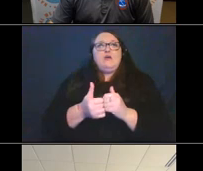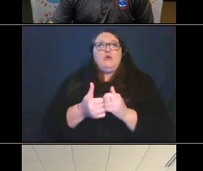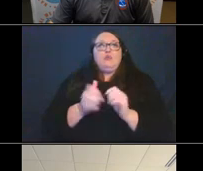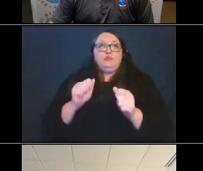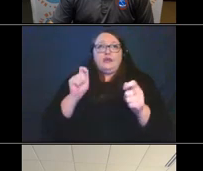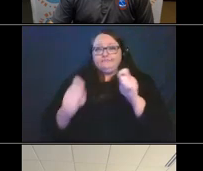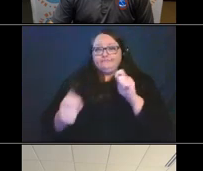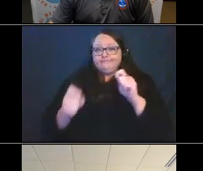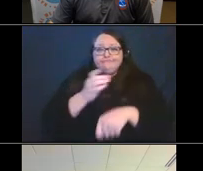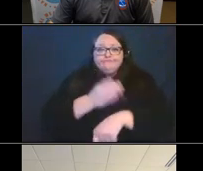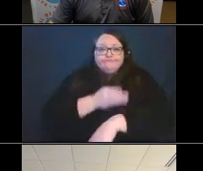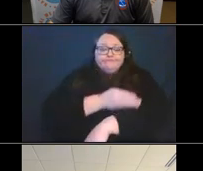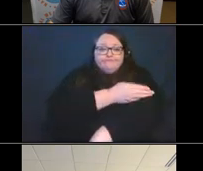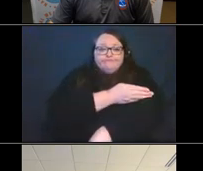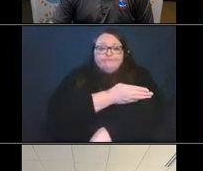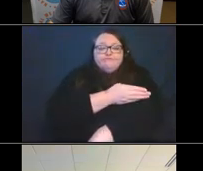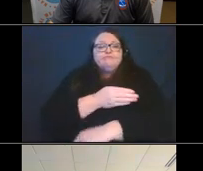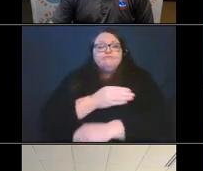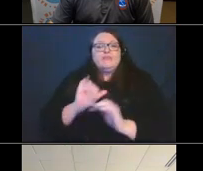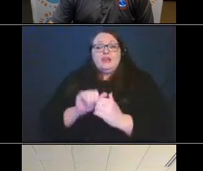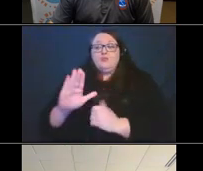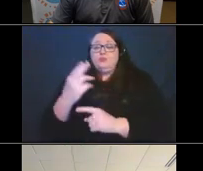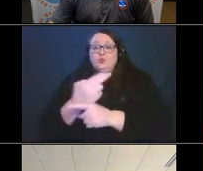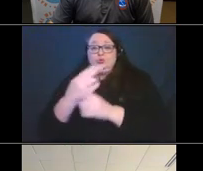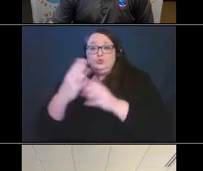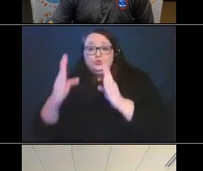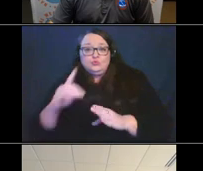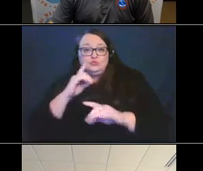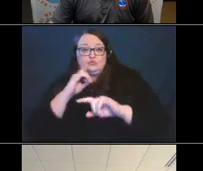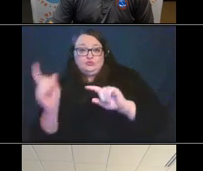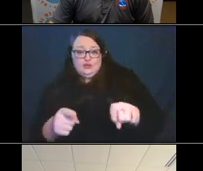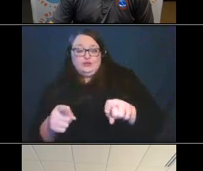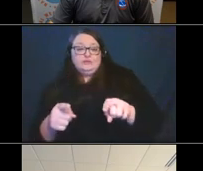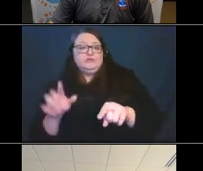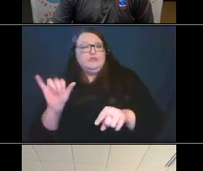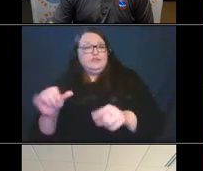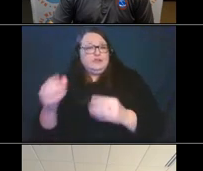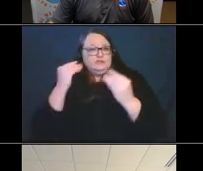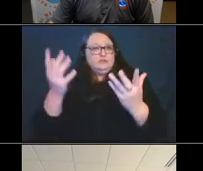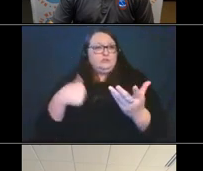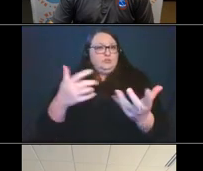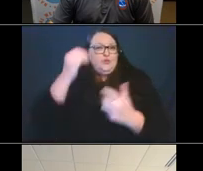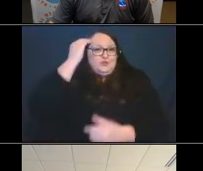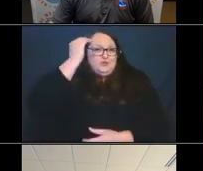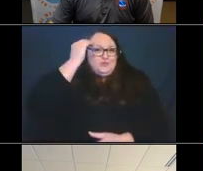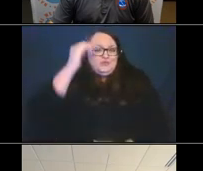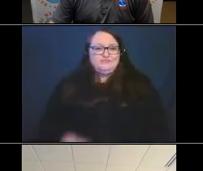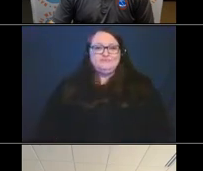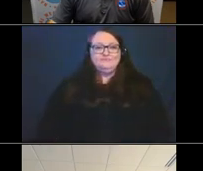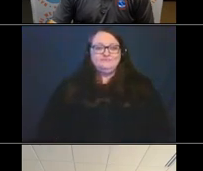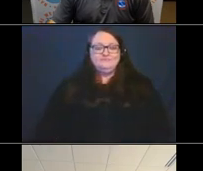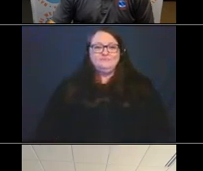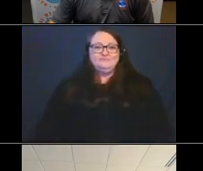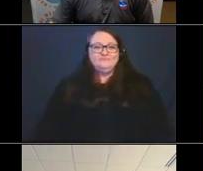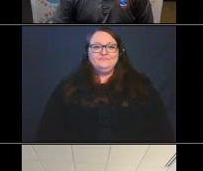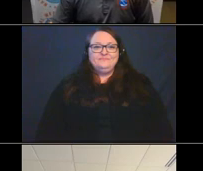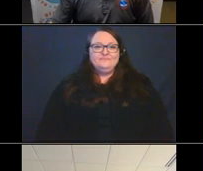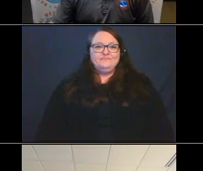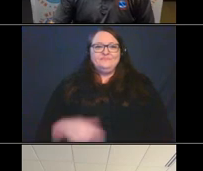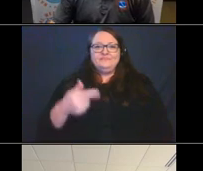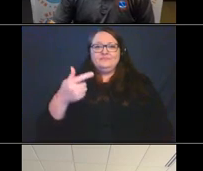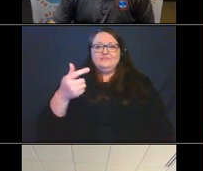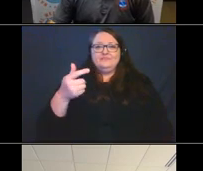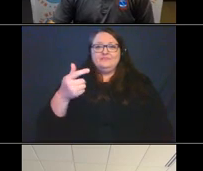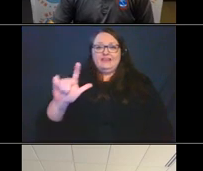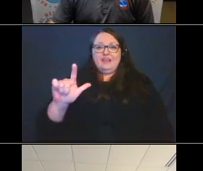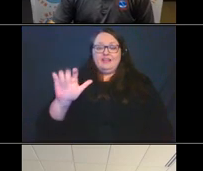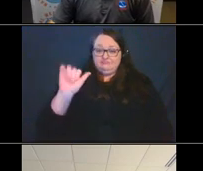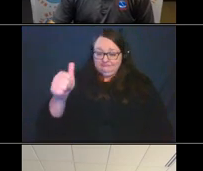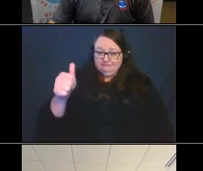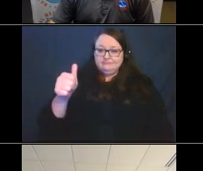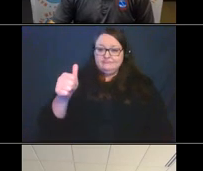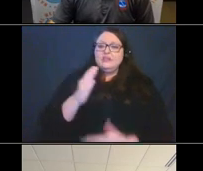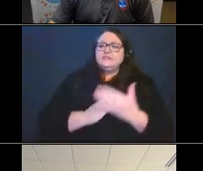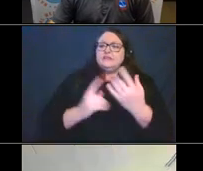and how your users are responding to it. Thanks Kim. Getting some questions about